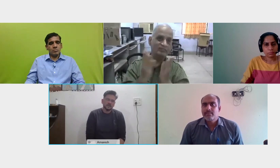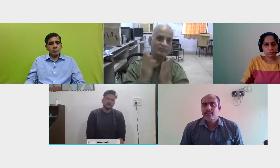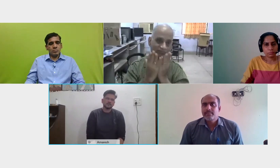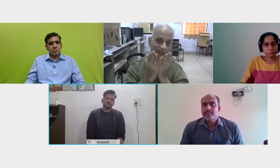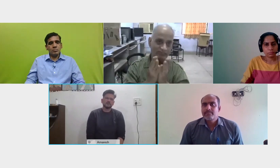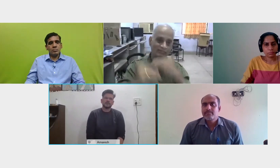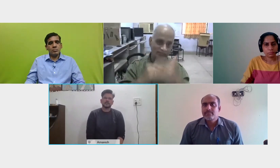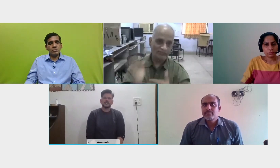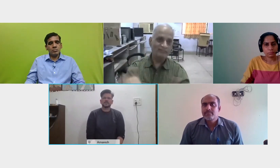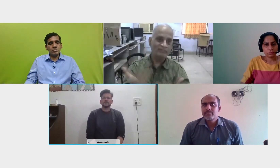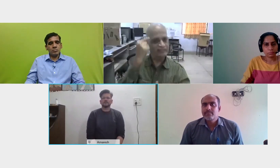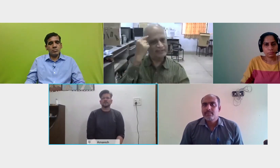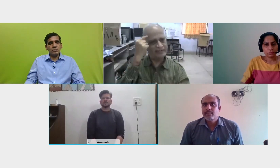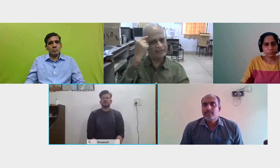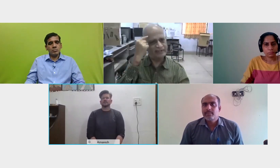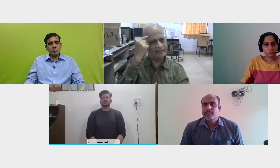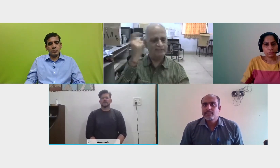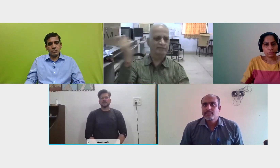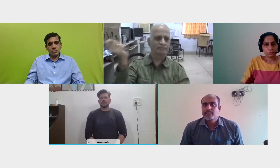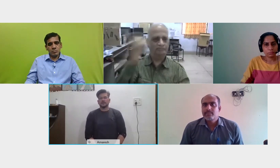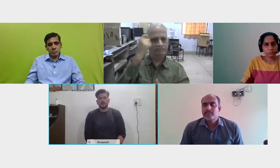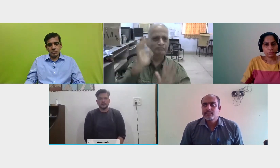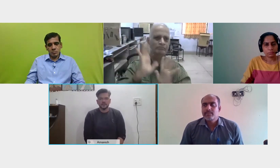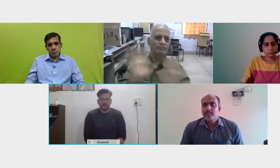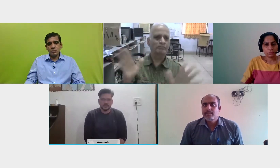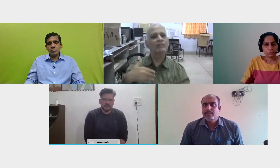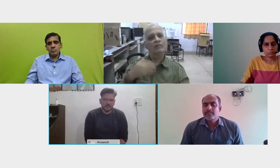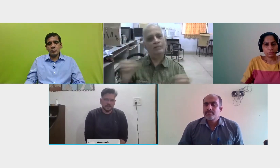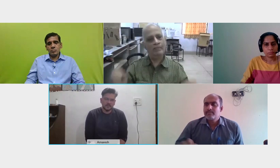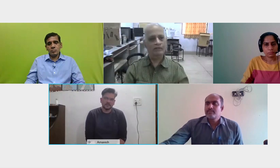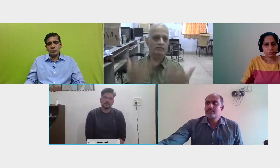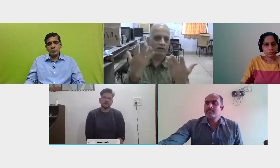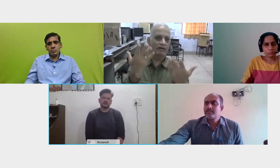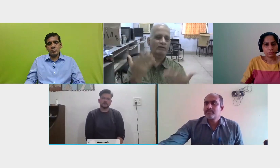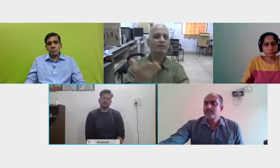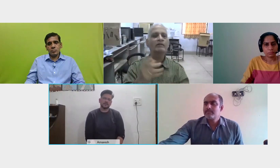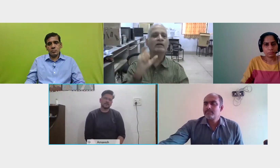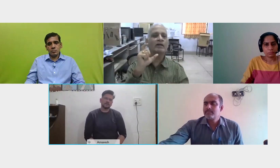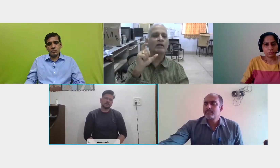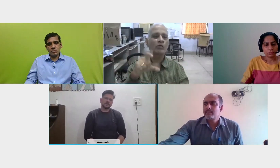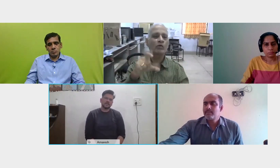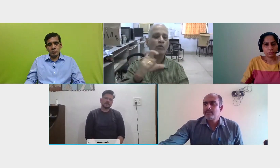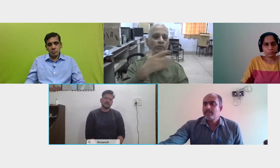signs, so they asked me to work on this. I spent some time you know thinking about that,